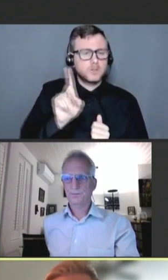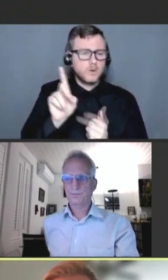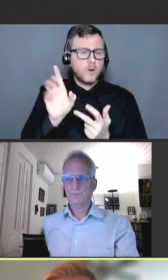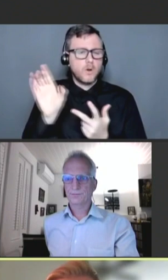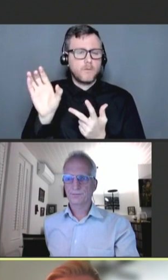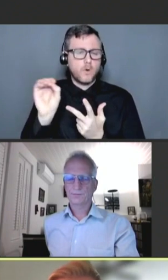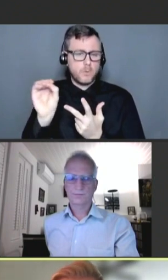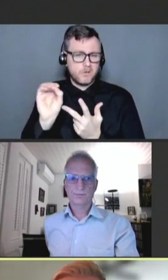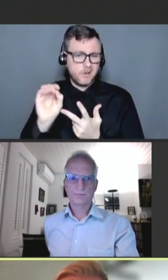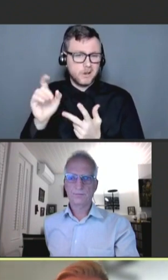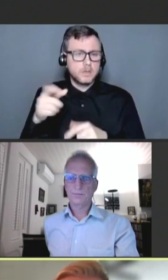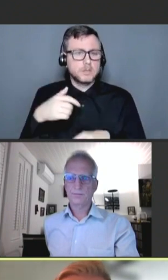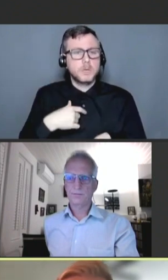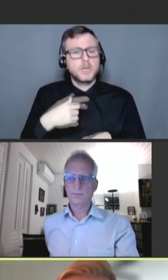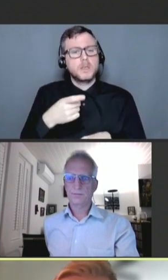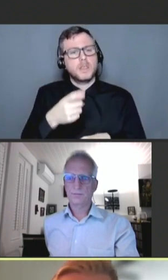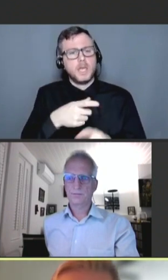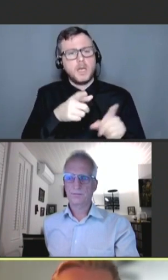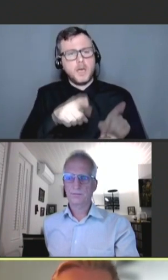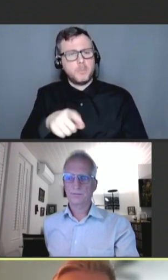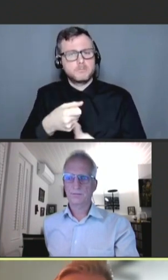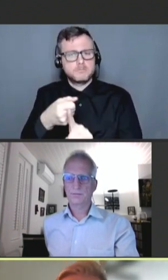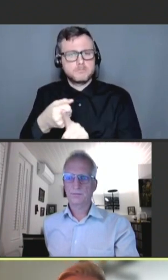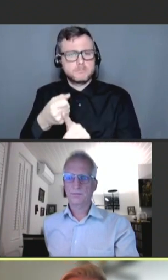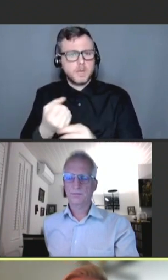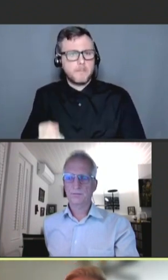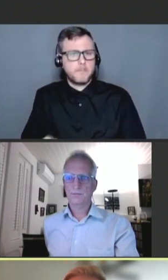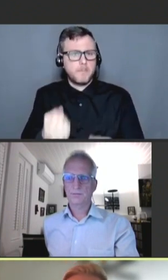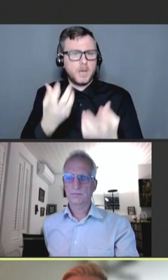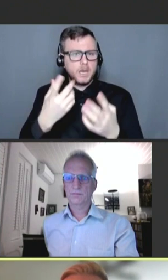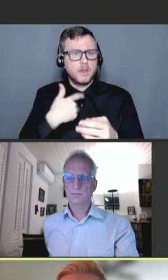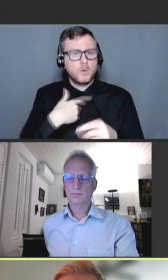certainly higher in individuals infected with the historical variant, as compares to Alpha,